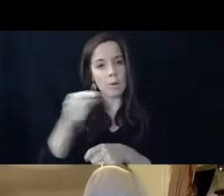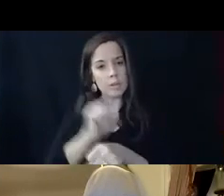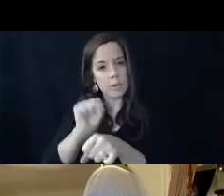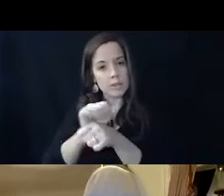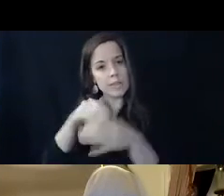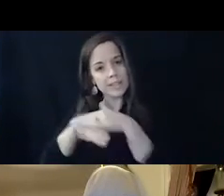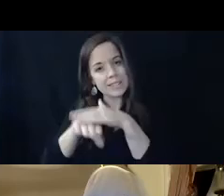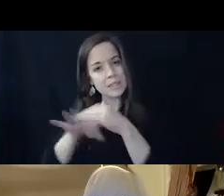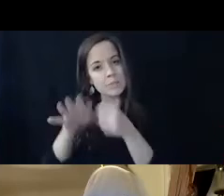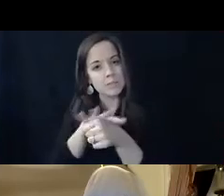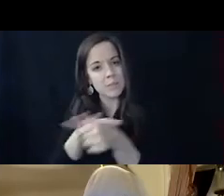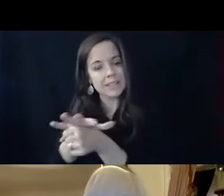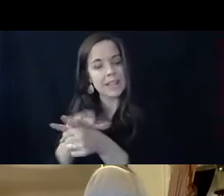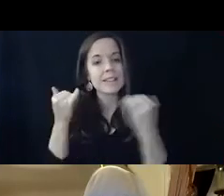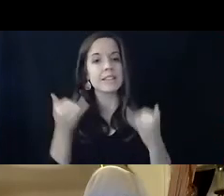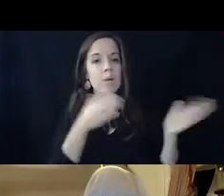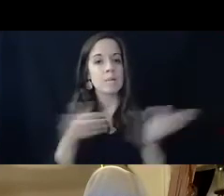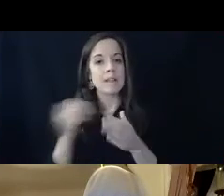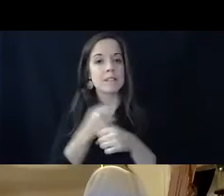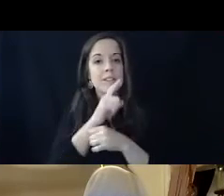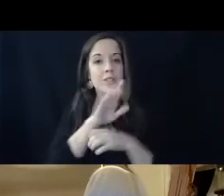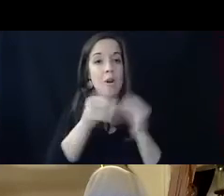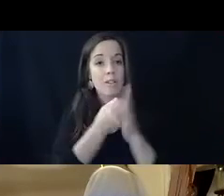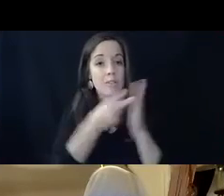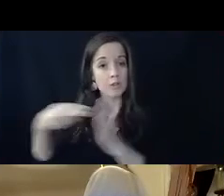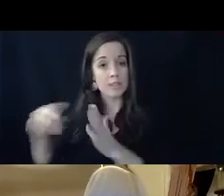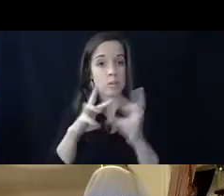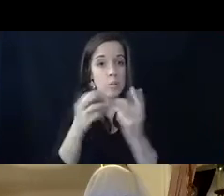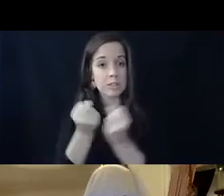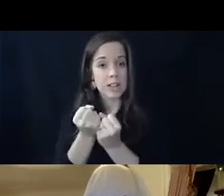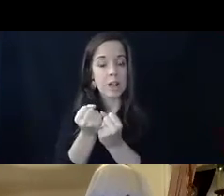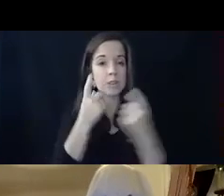and we now plan to make sure all of our readings and workshops are simultaneously cast online